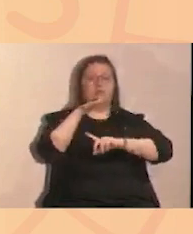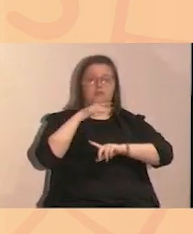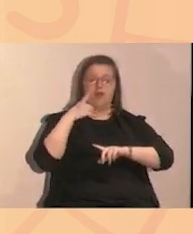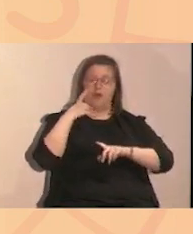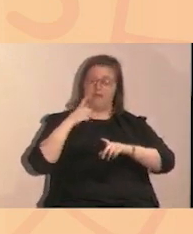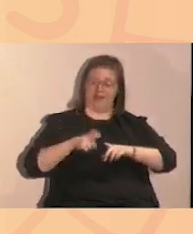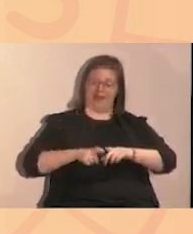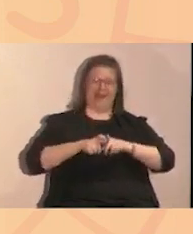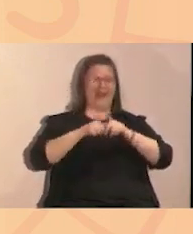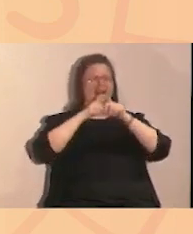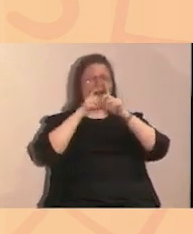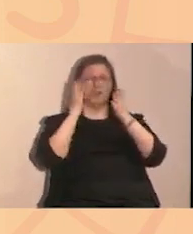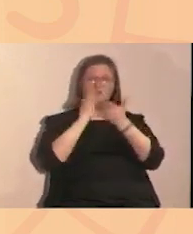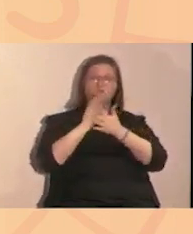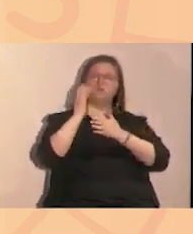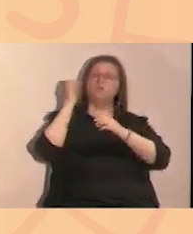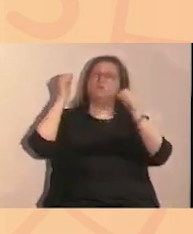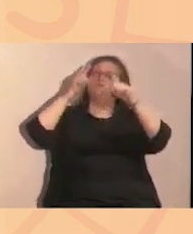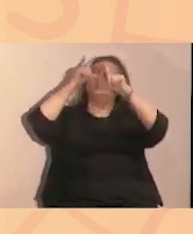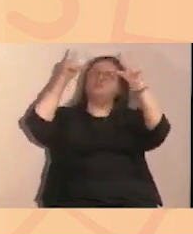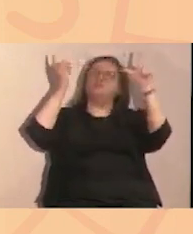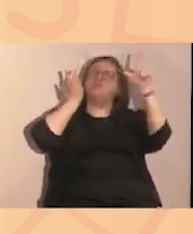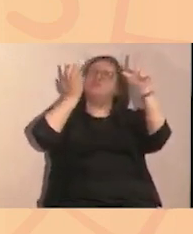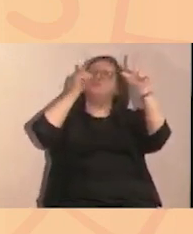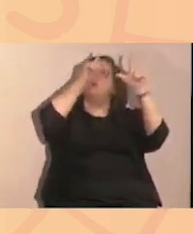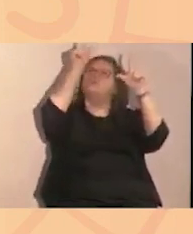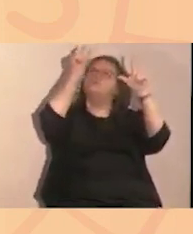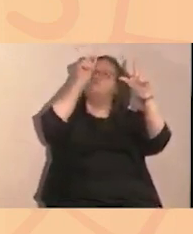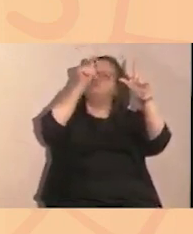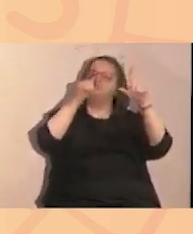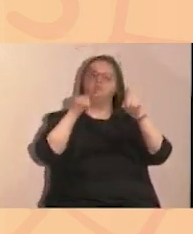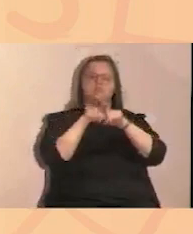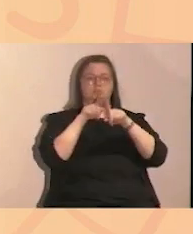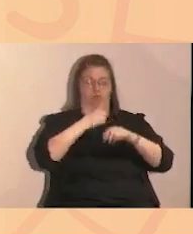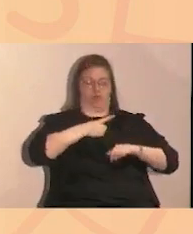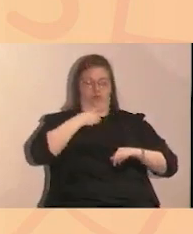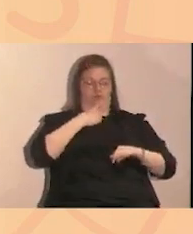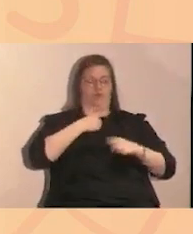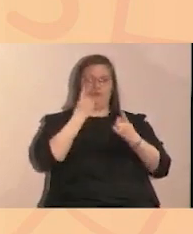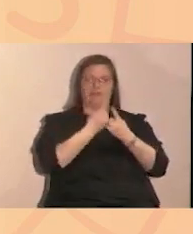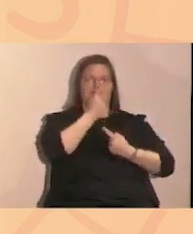hard to imagine what the future looks like. And then, of course, there are the personal factors for each of us in our own worlds.